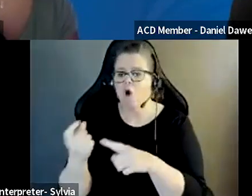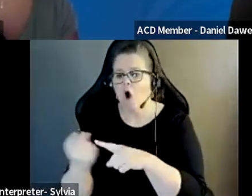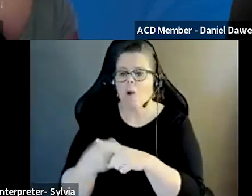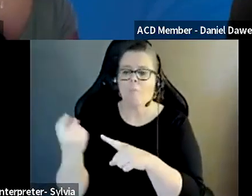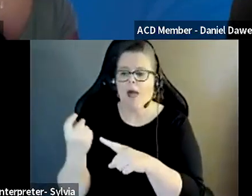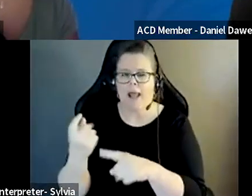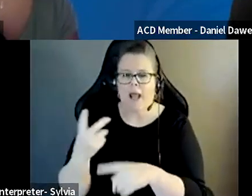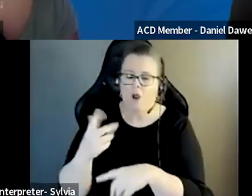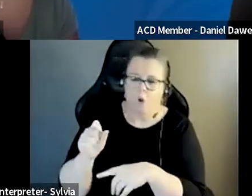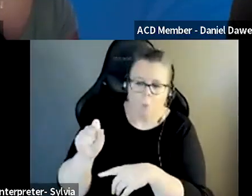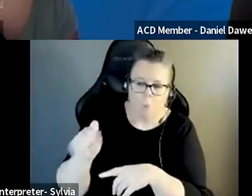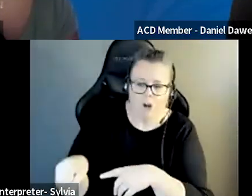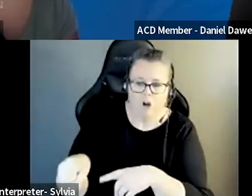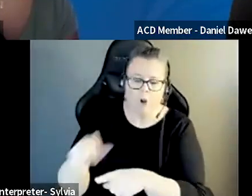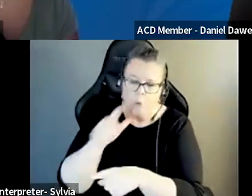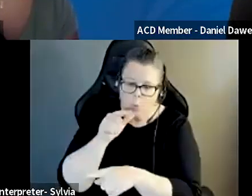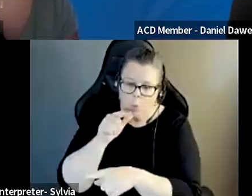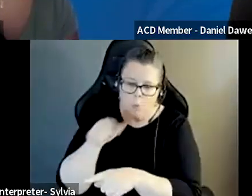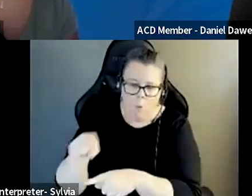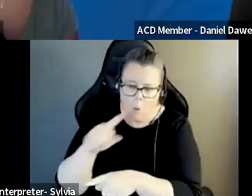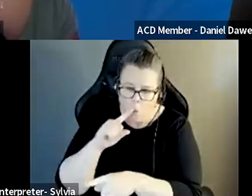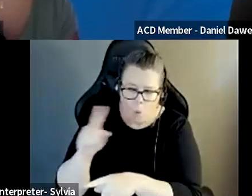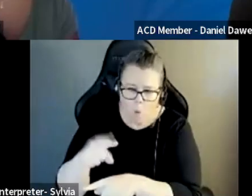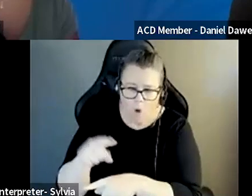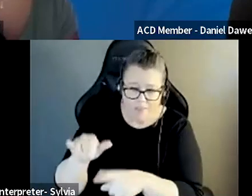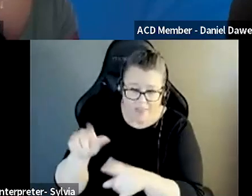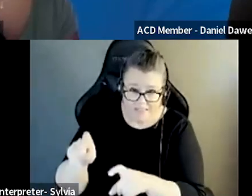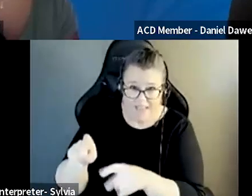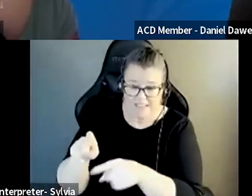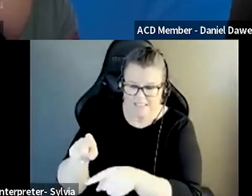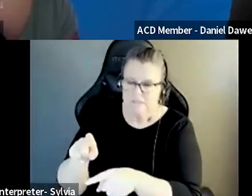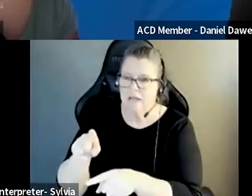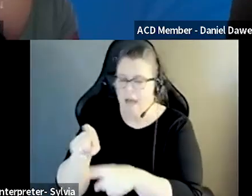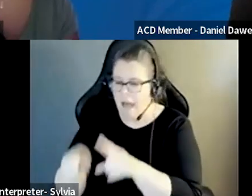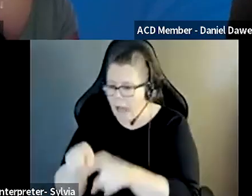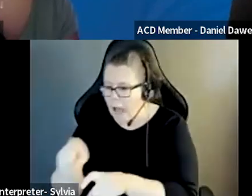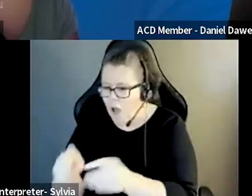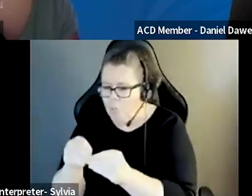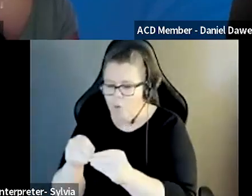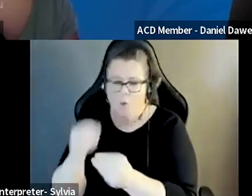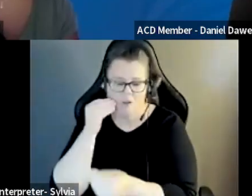or the one that ordered the test and gather more information on it. So there are a number of different possibilities there.